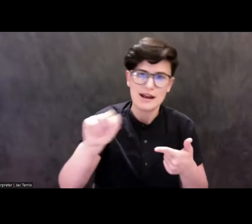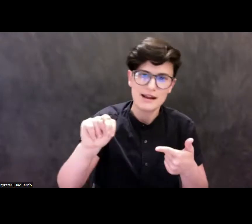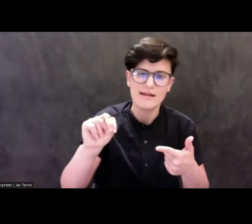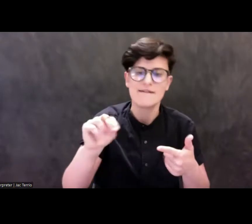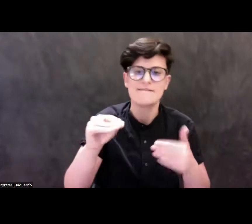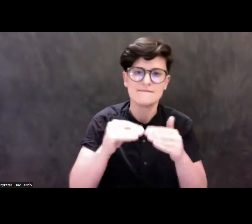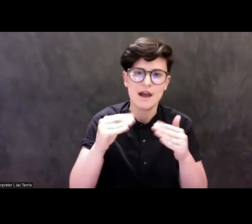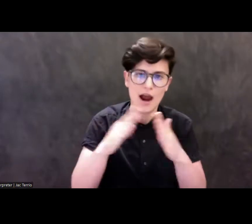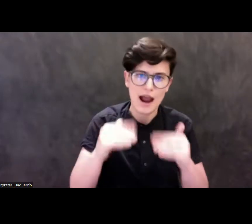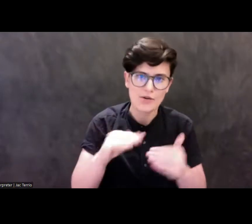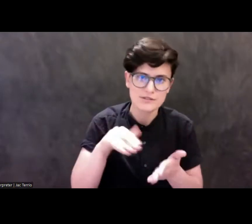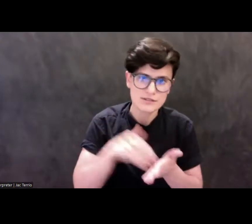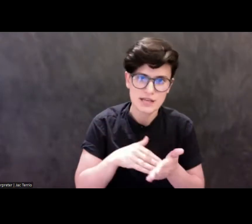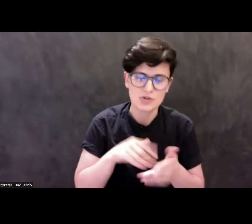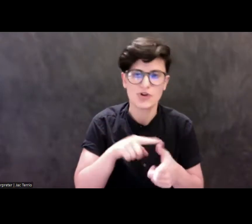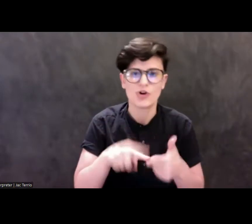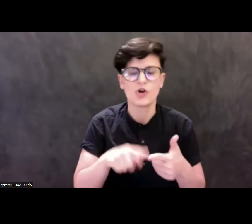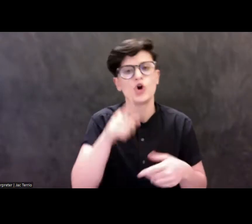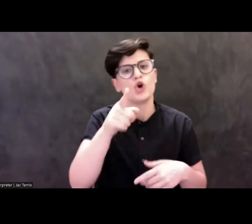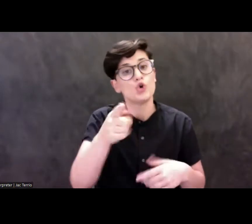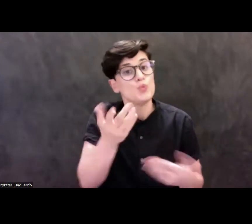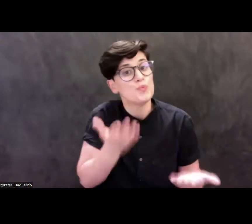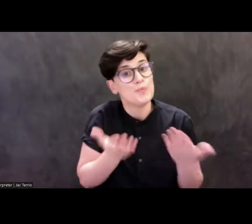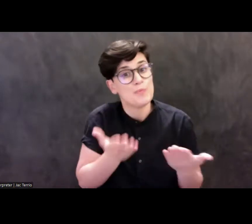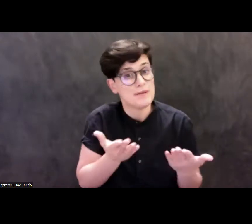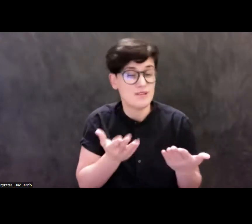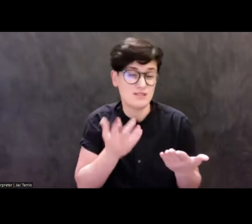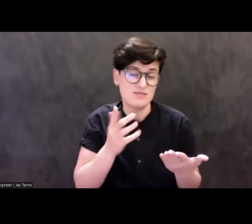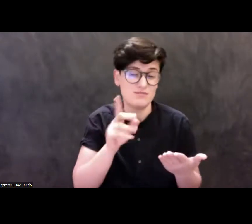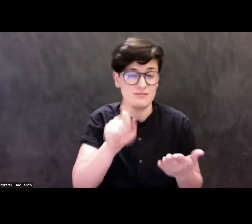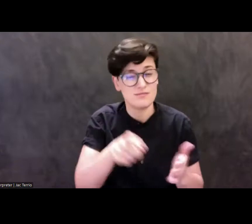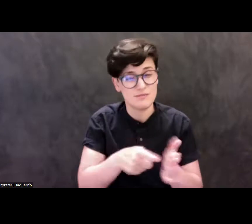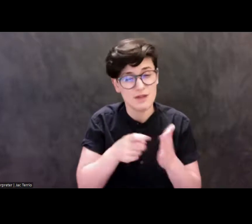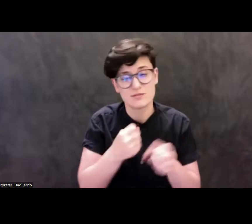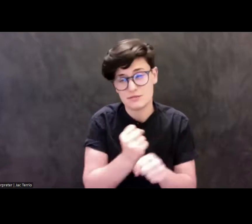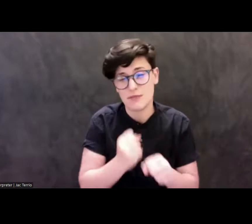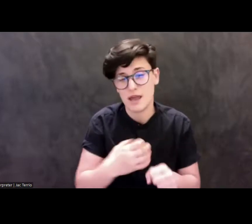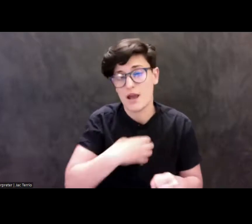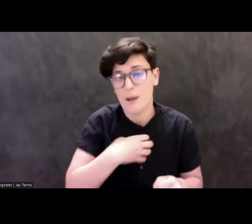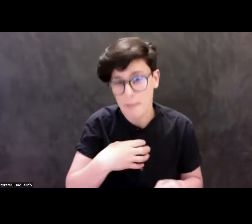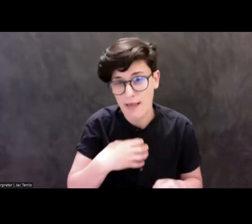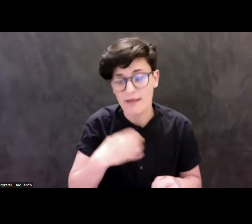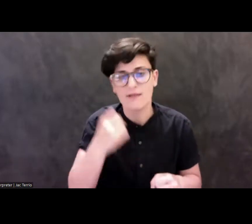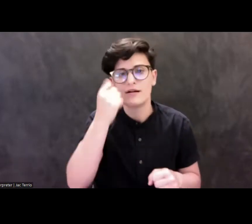It may require making a complaint and just know that the legal process moves very slowly.